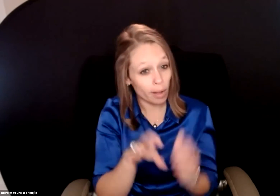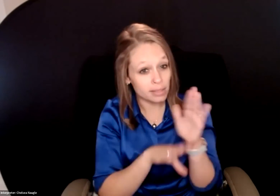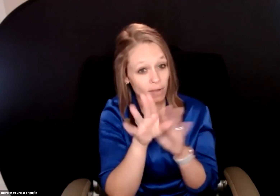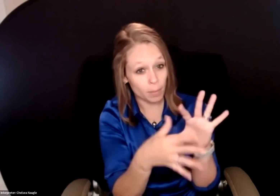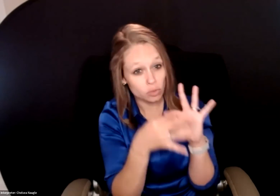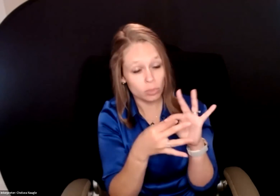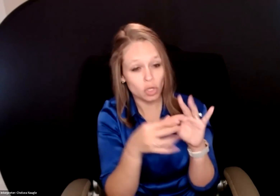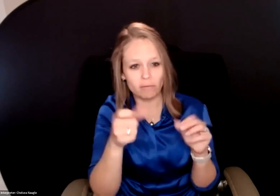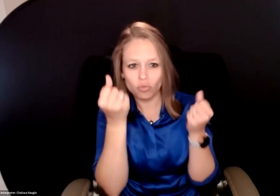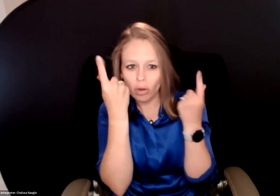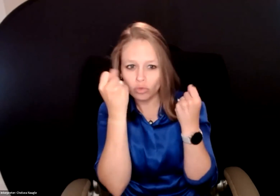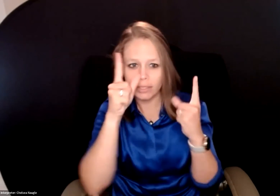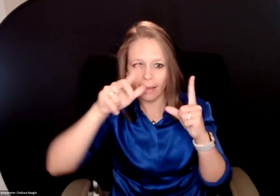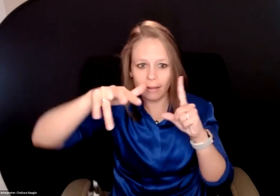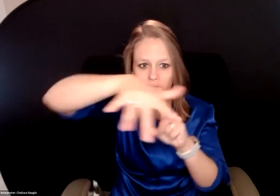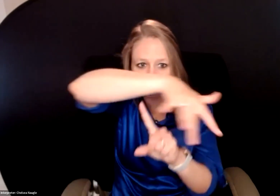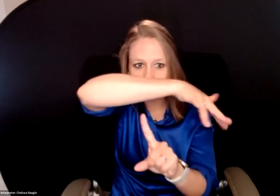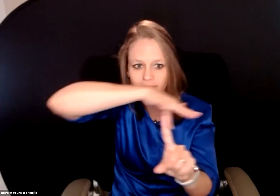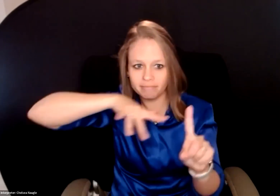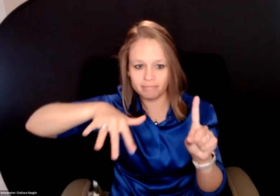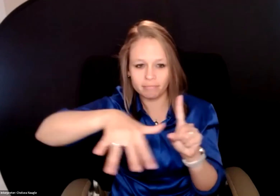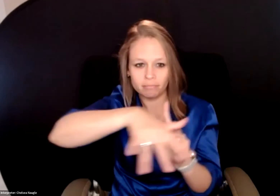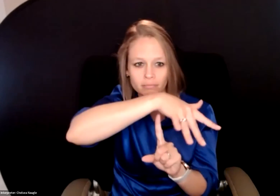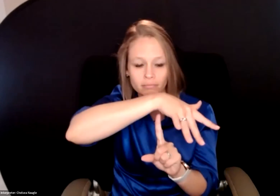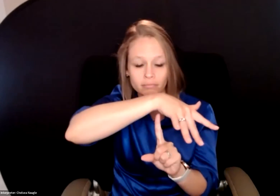you have to be able to read the room and understand that rapport